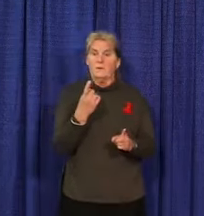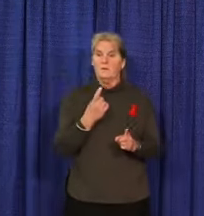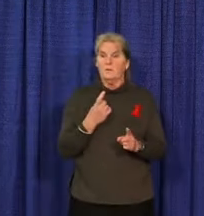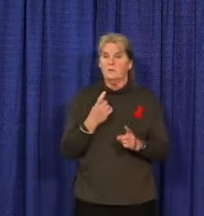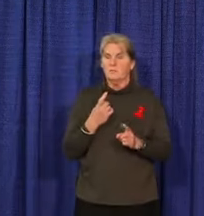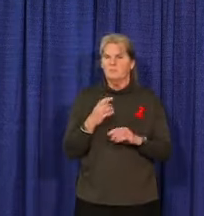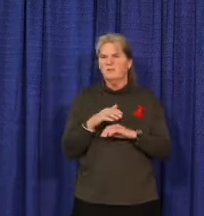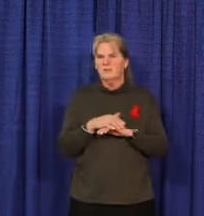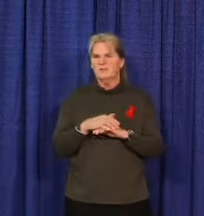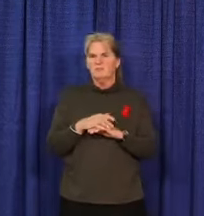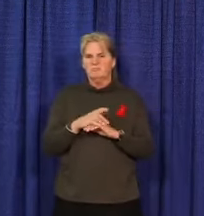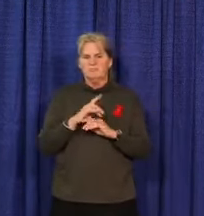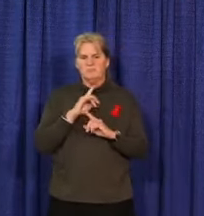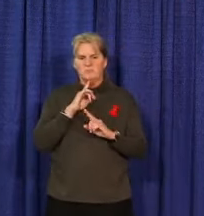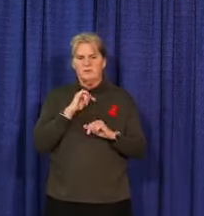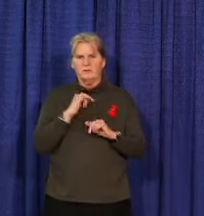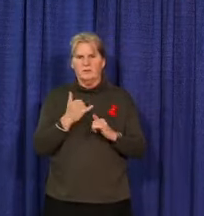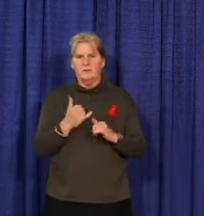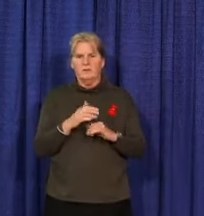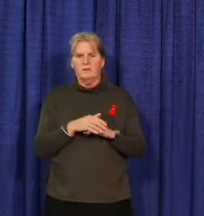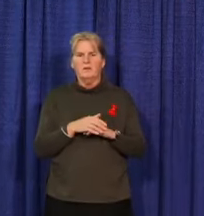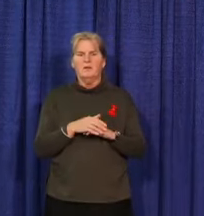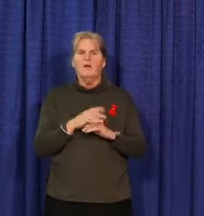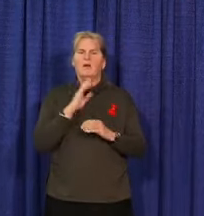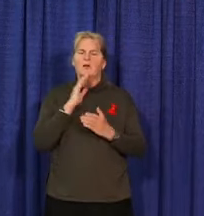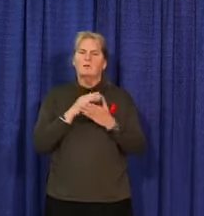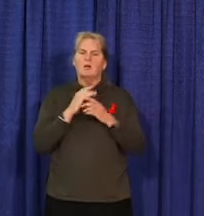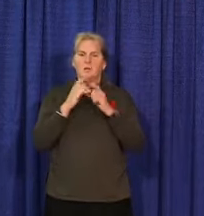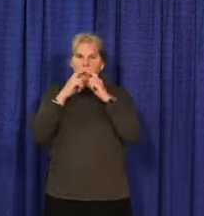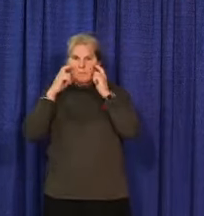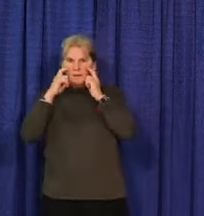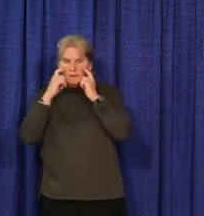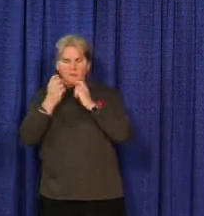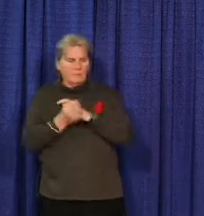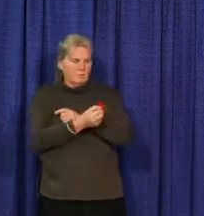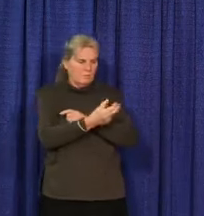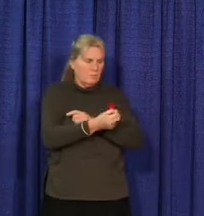The question again because back to disposable versus